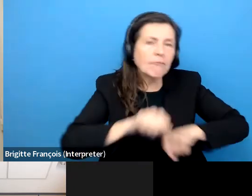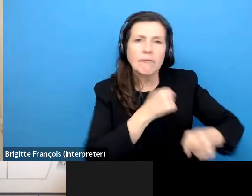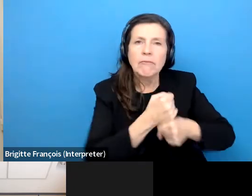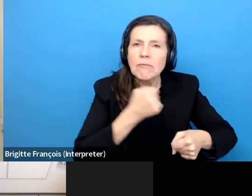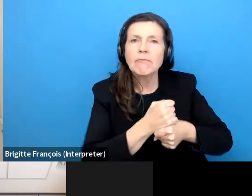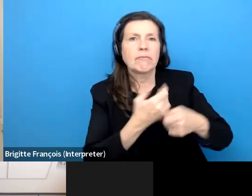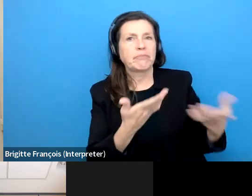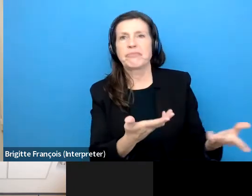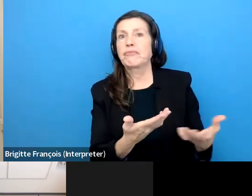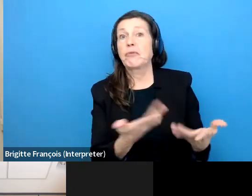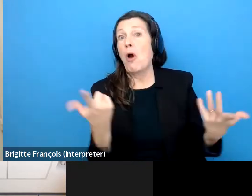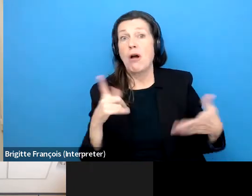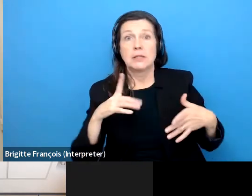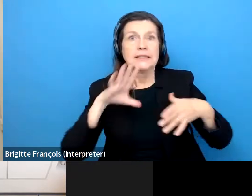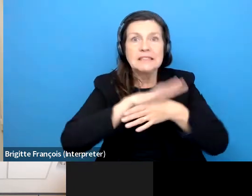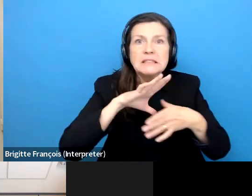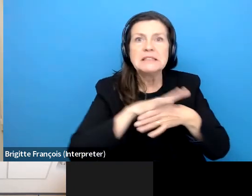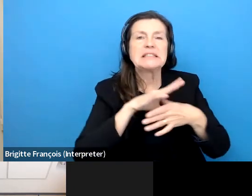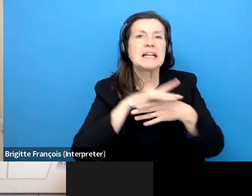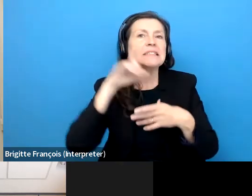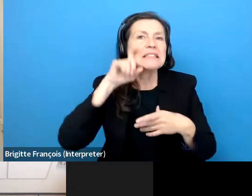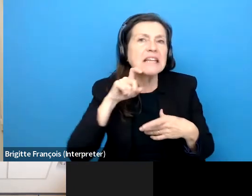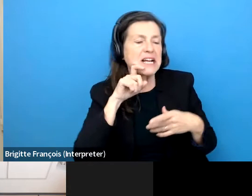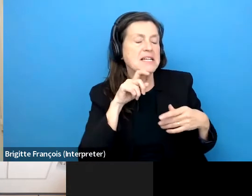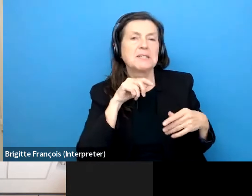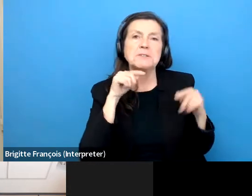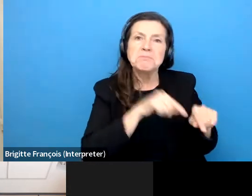We need to remember that in Spain, prostitution is not a crime,